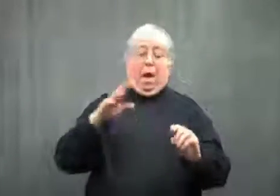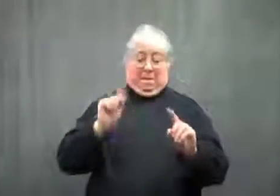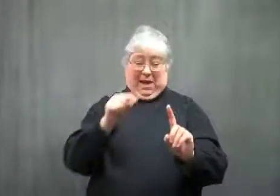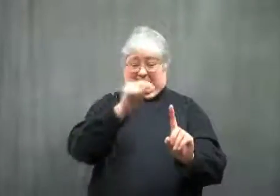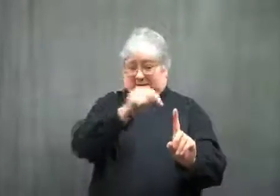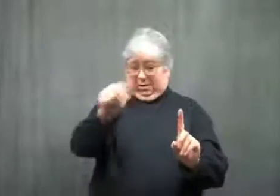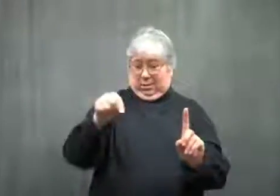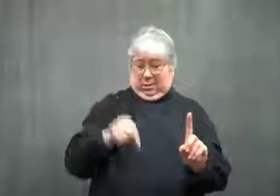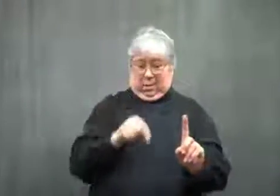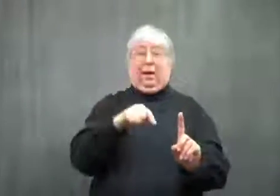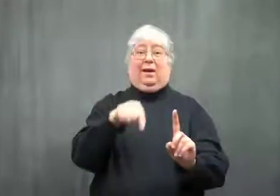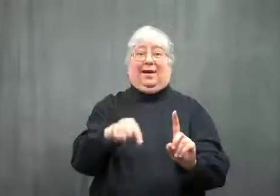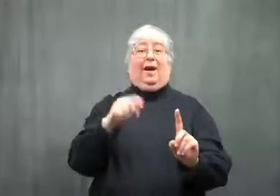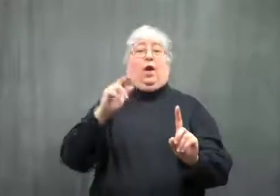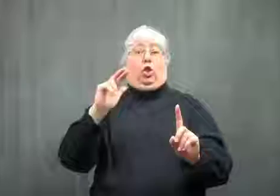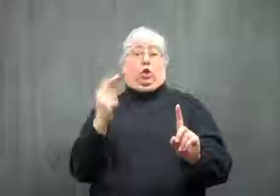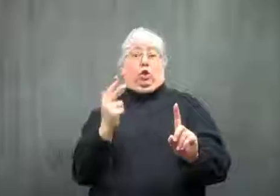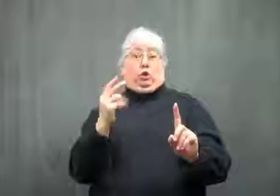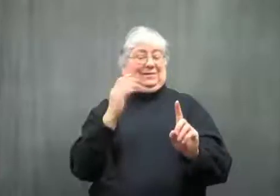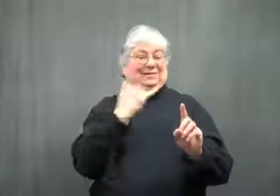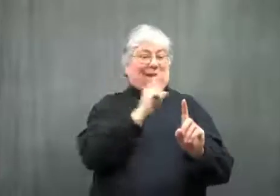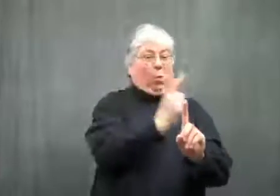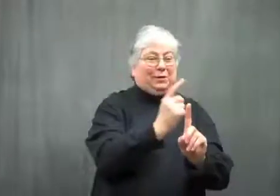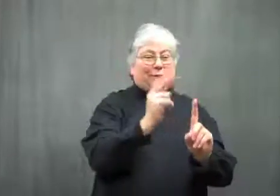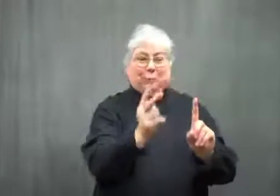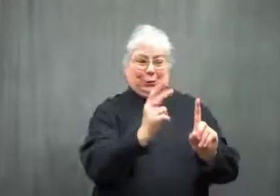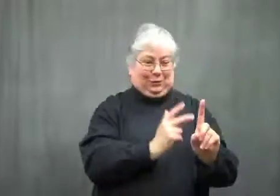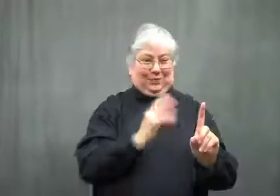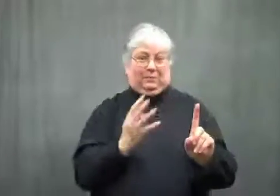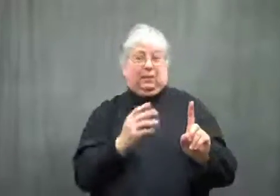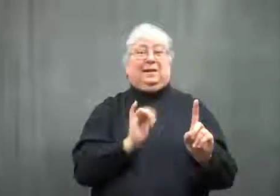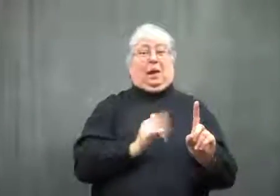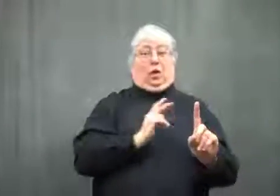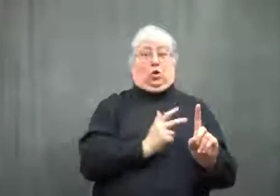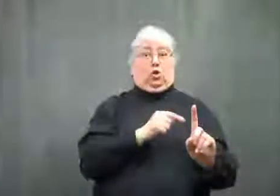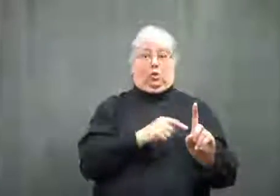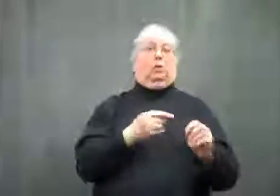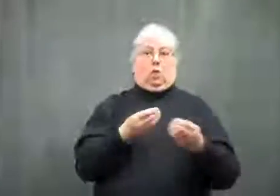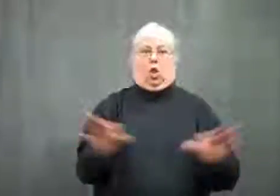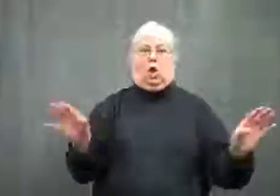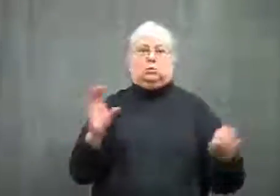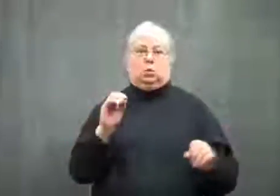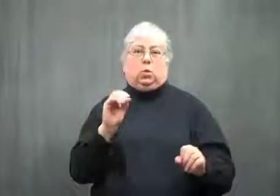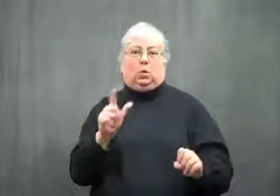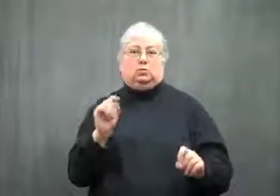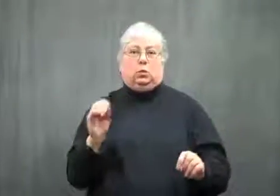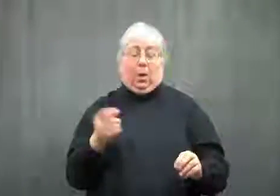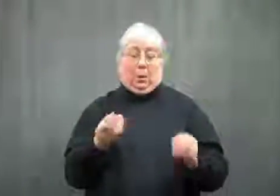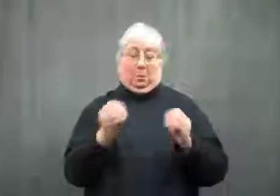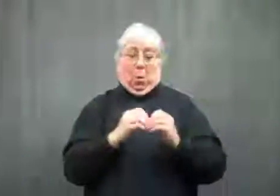However the #3 reactor in the complex has lost its coolant also.